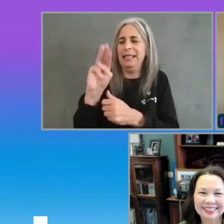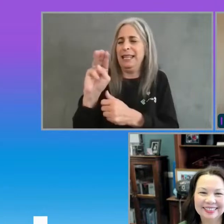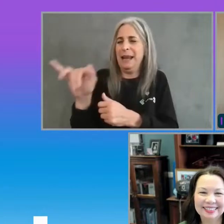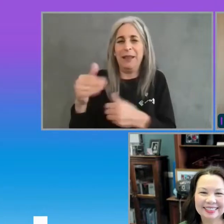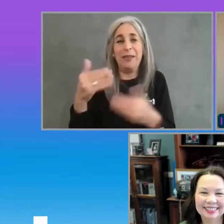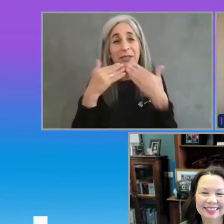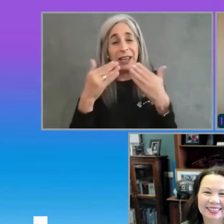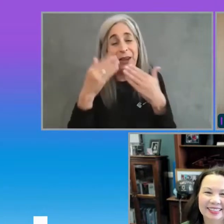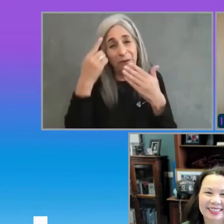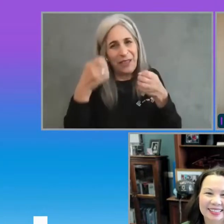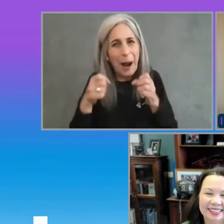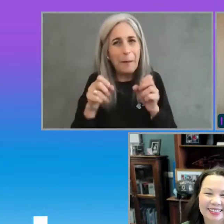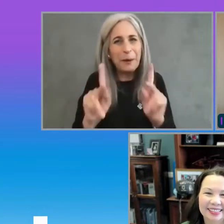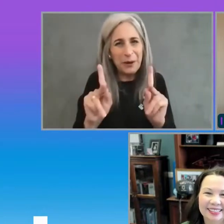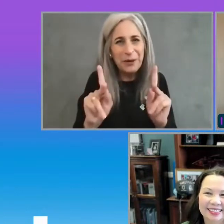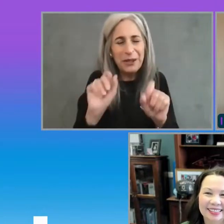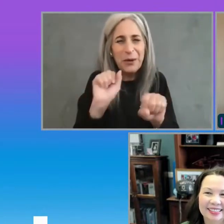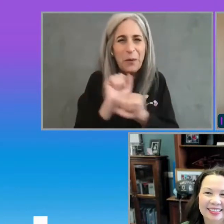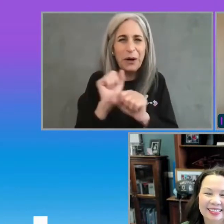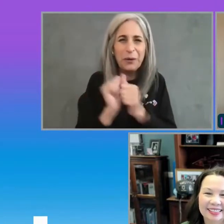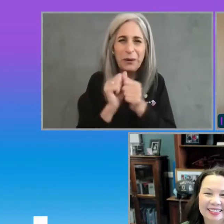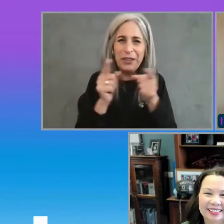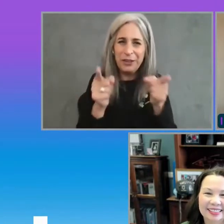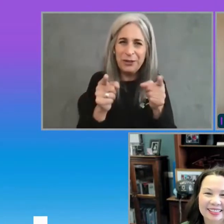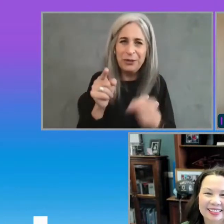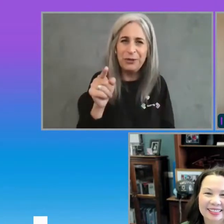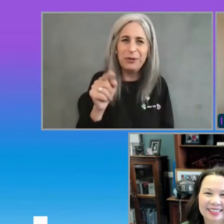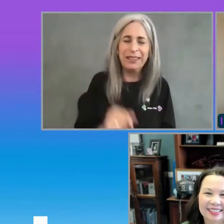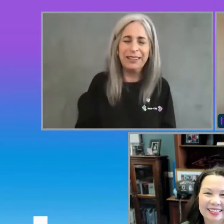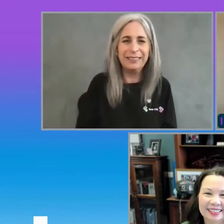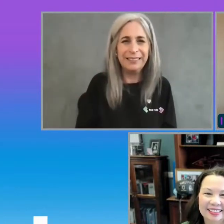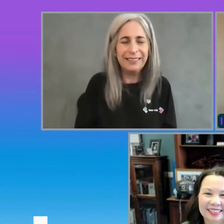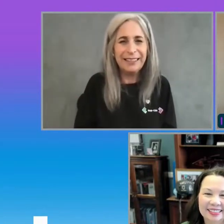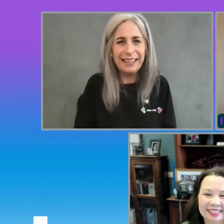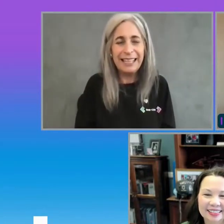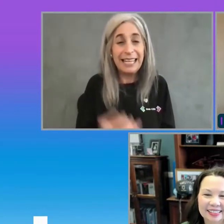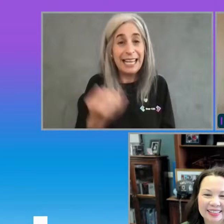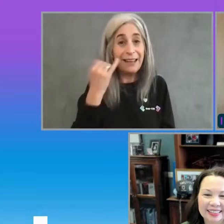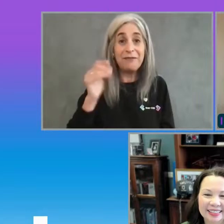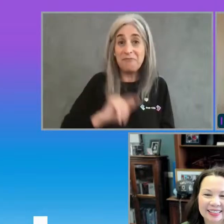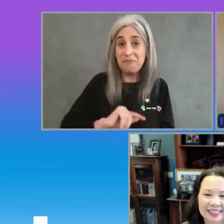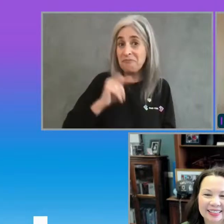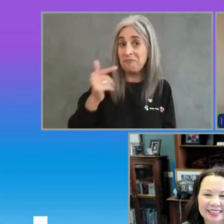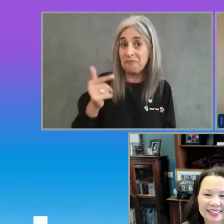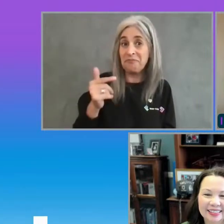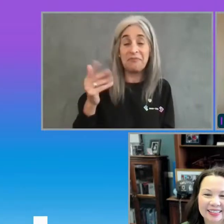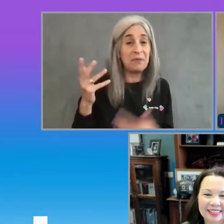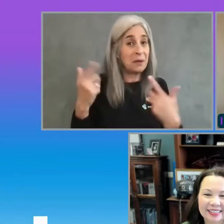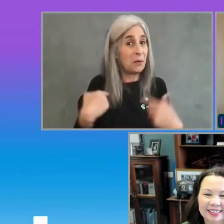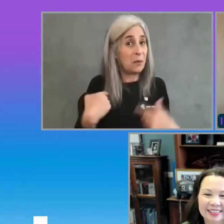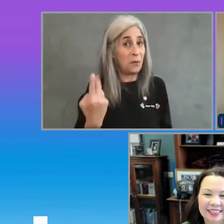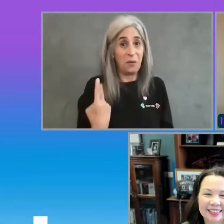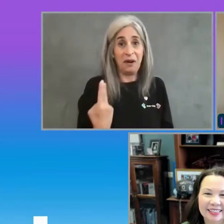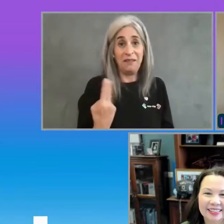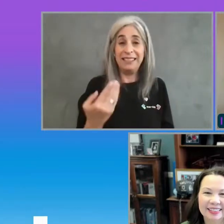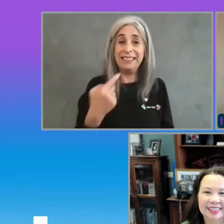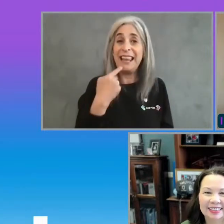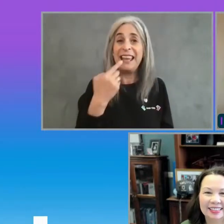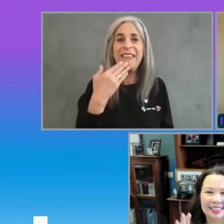you for giving me this opportunity to work with Tammy. So if you want to take it away